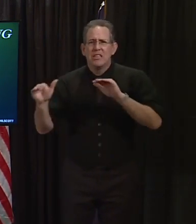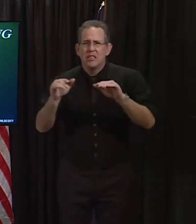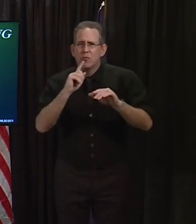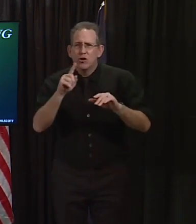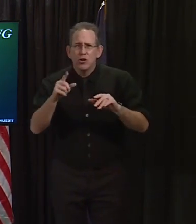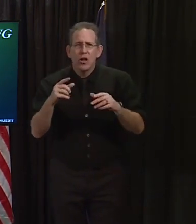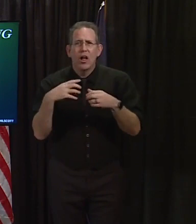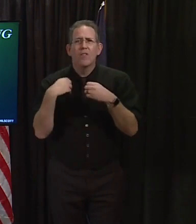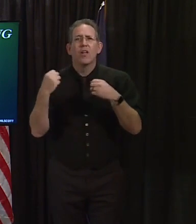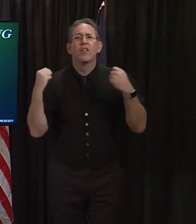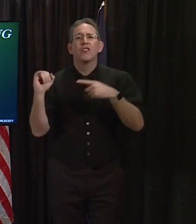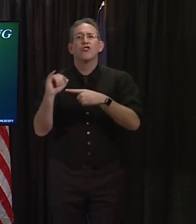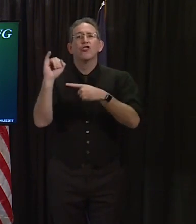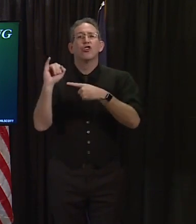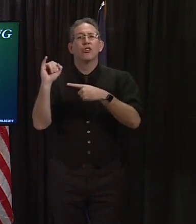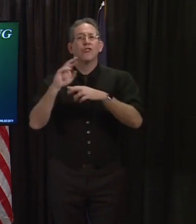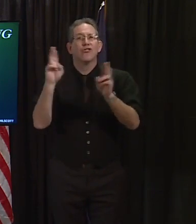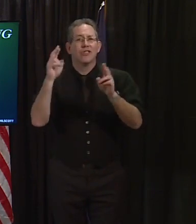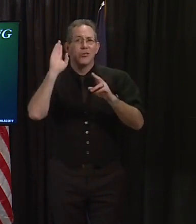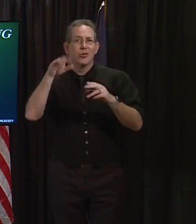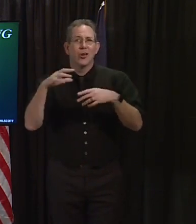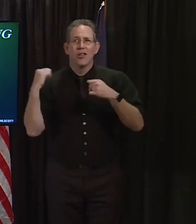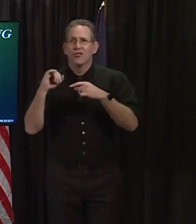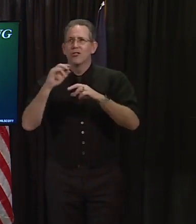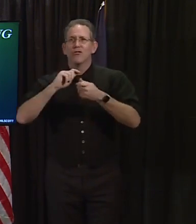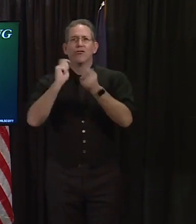in health insurance through Vermont health insurance markets. Place Vermont